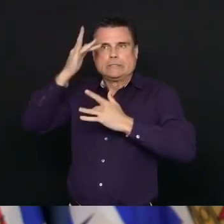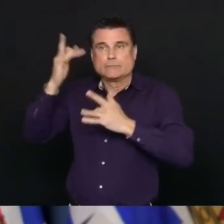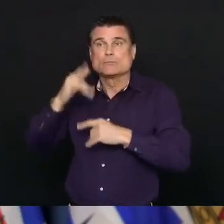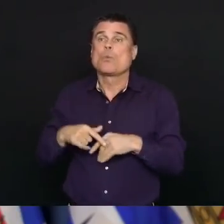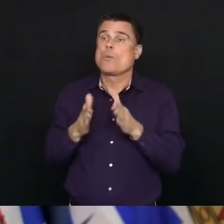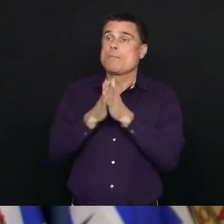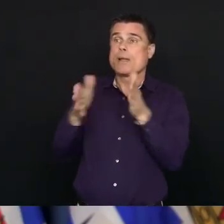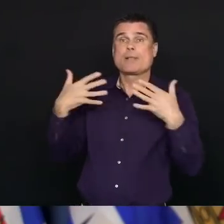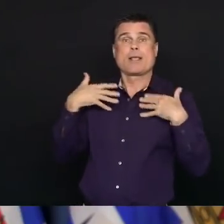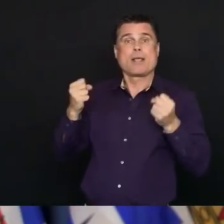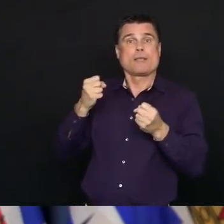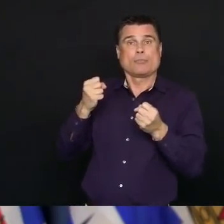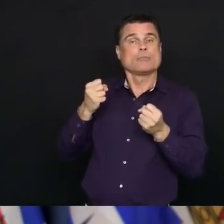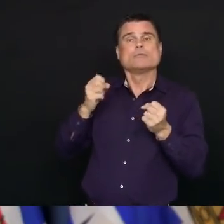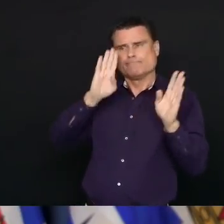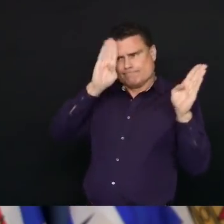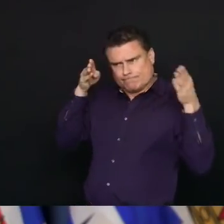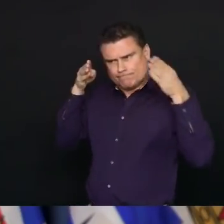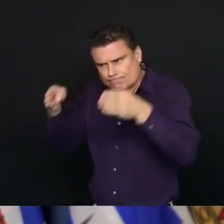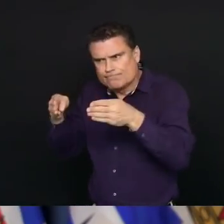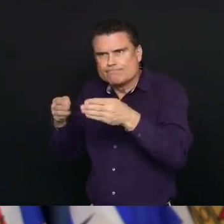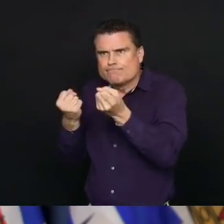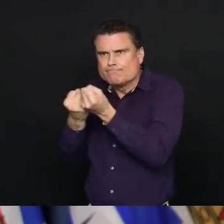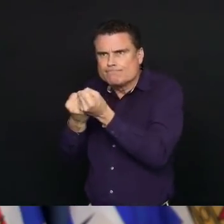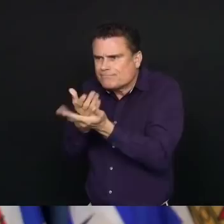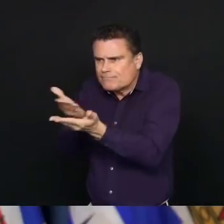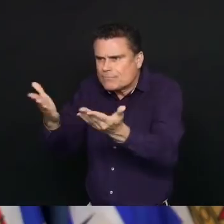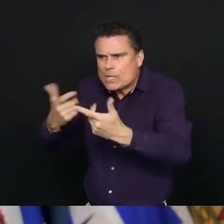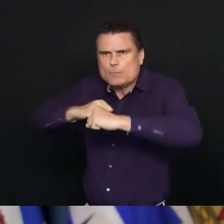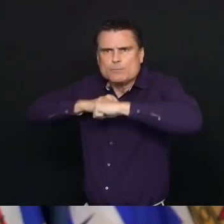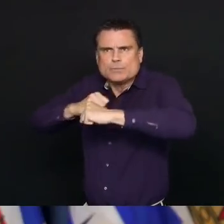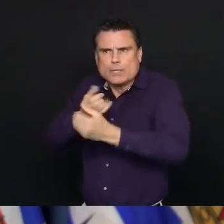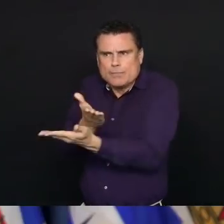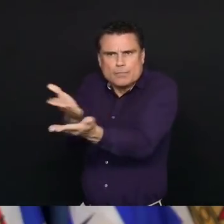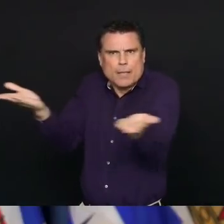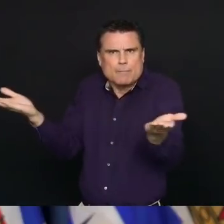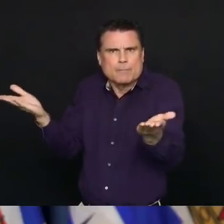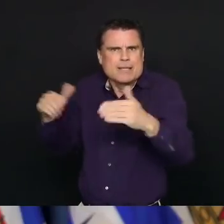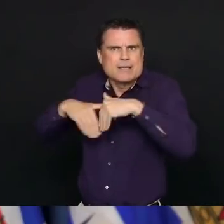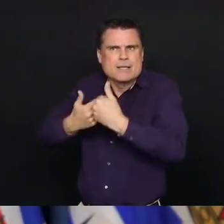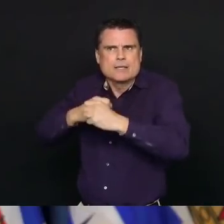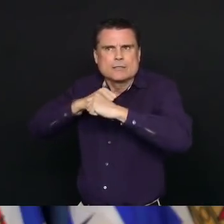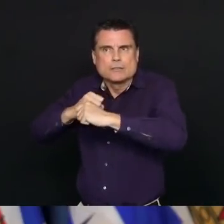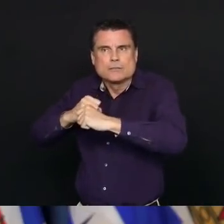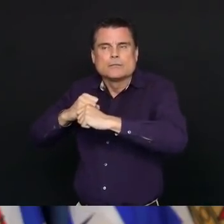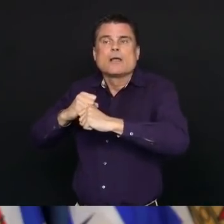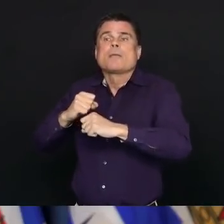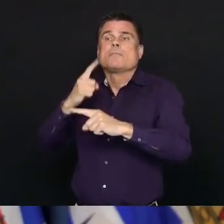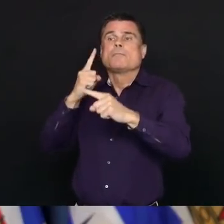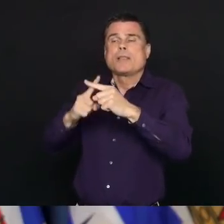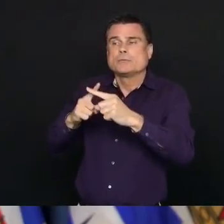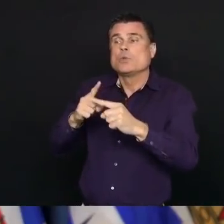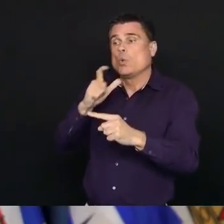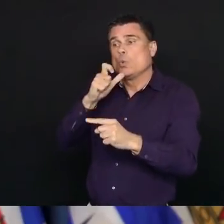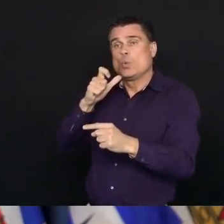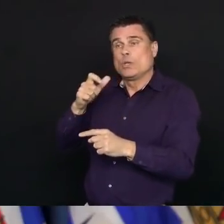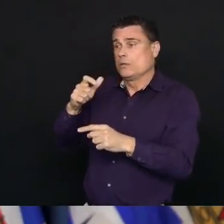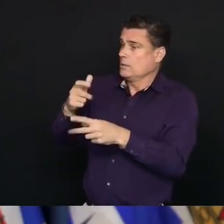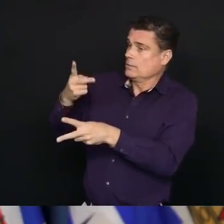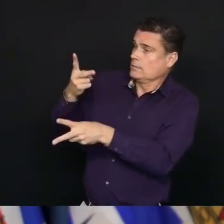of all of the work of public health on this issue. One of the most important things we can do is to protect them